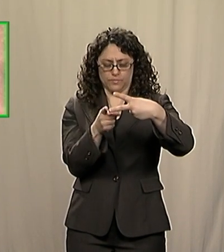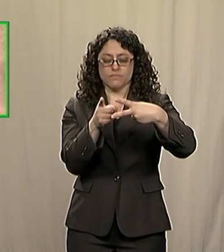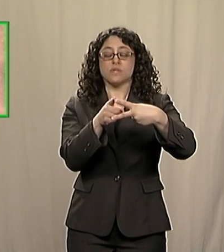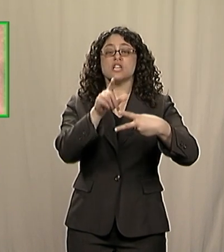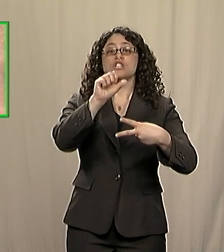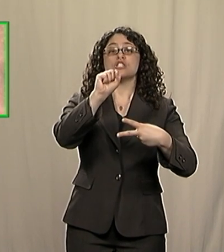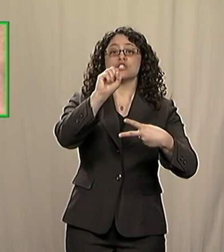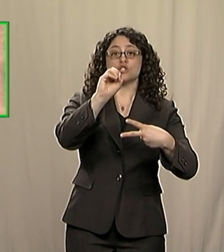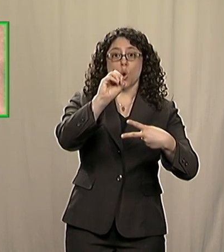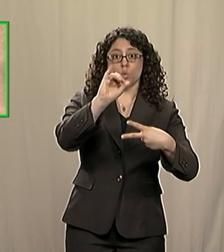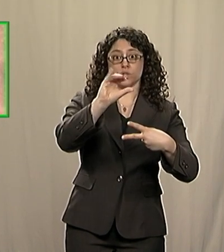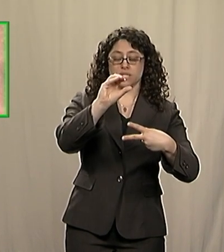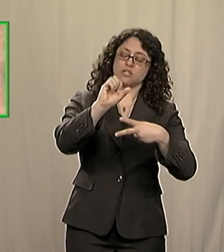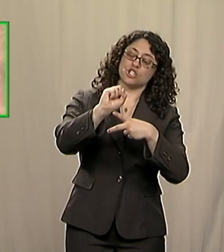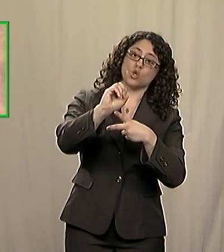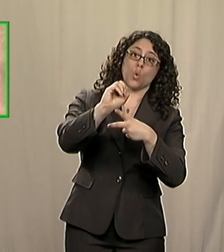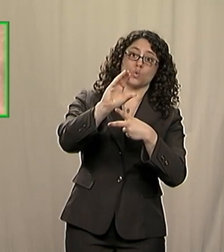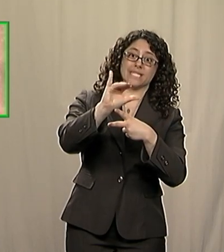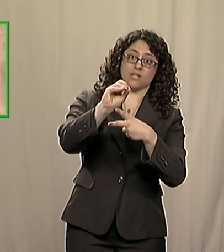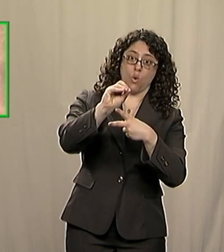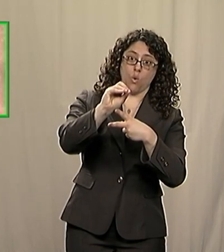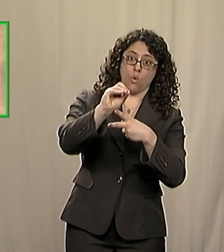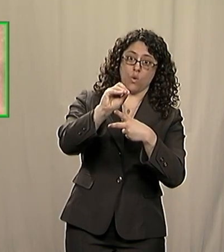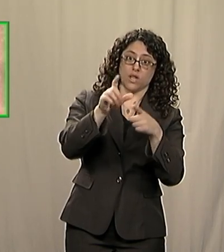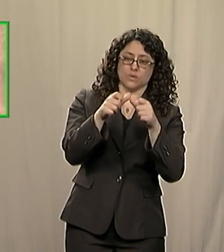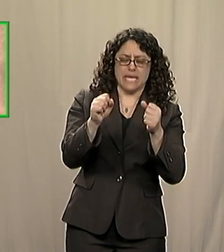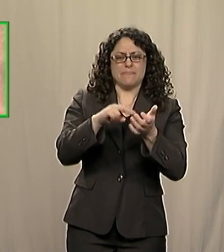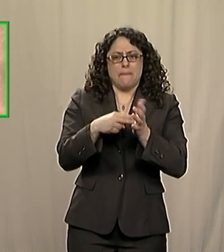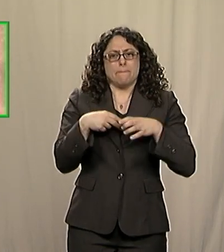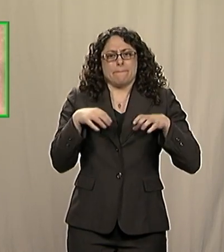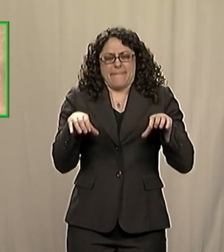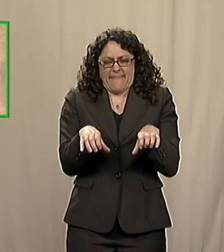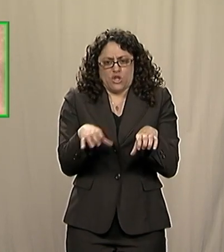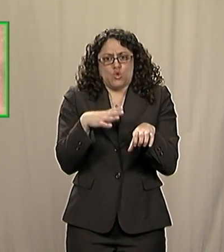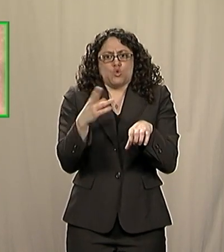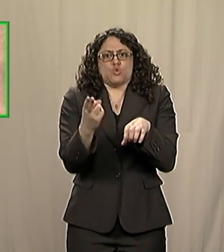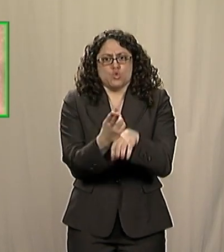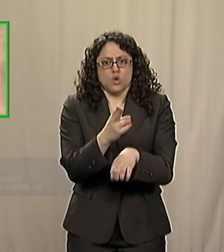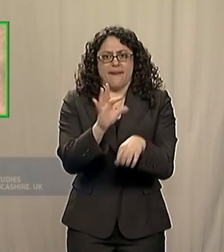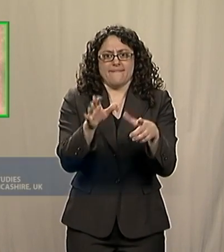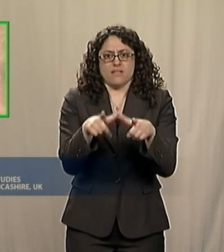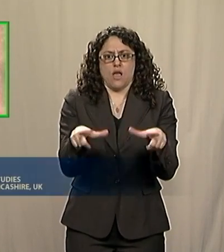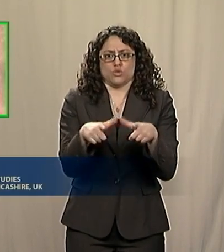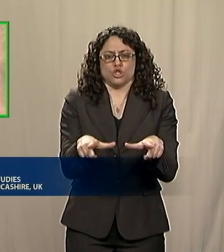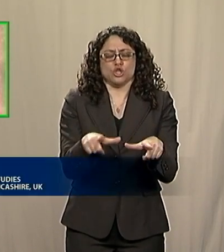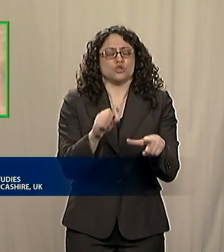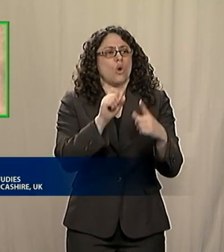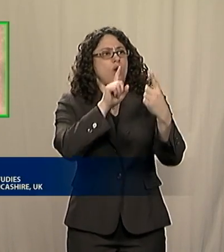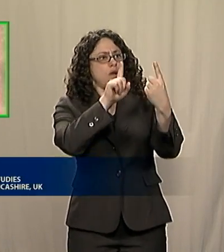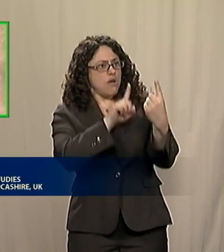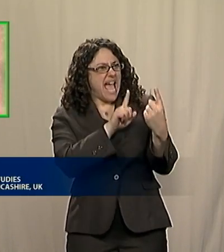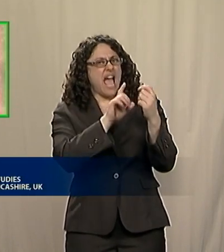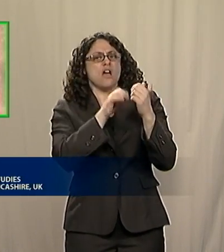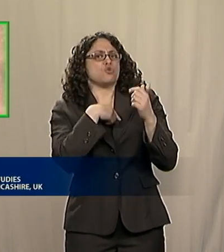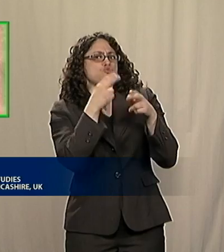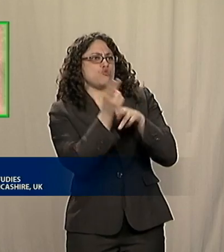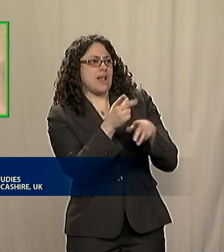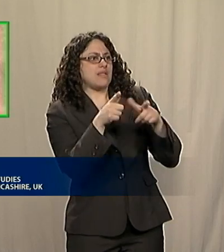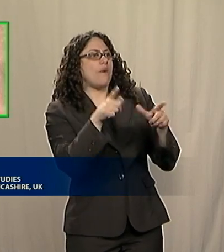That has to do with the use of language that they will use to increase or decrease social distance.